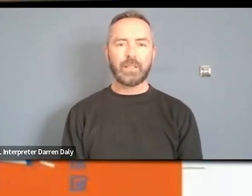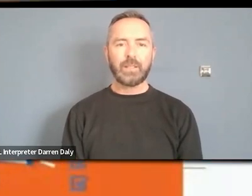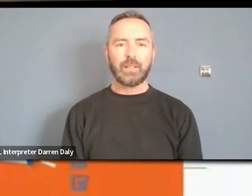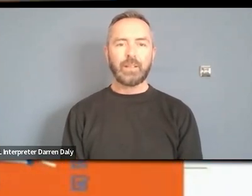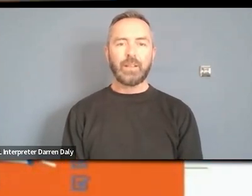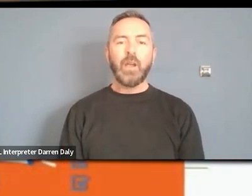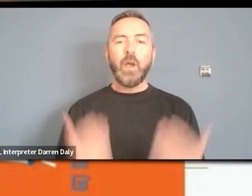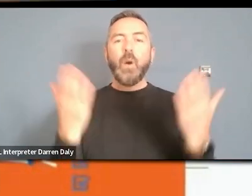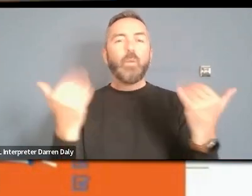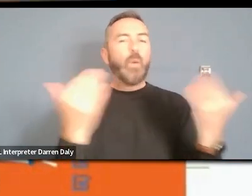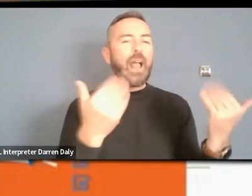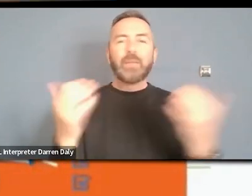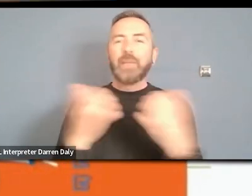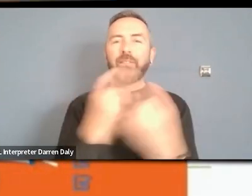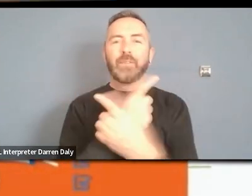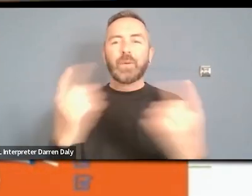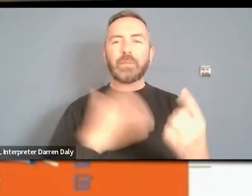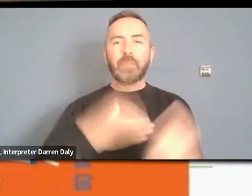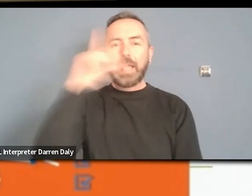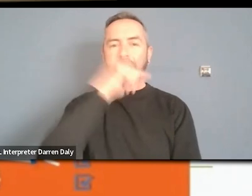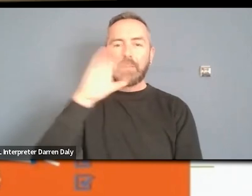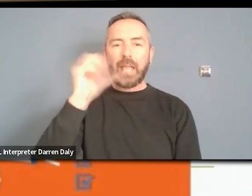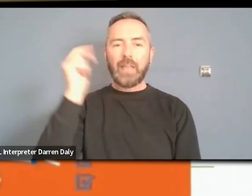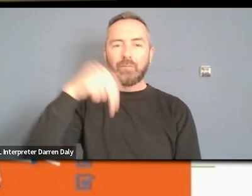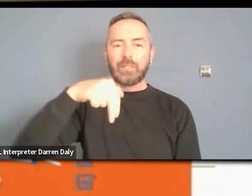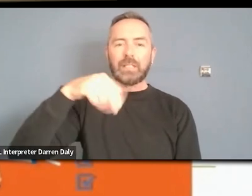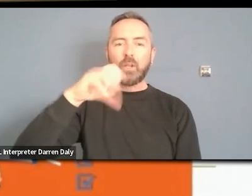Welcome everybody, my name is Catherine Cooper, and I am delighted to